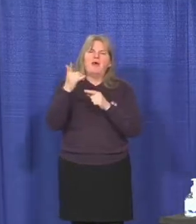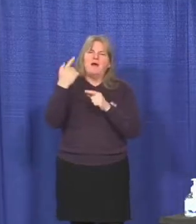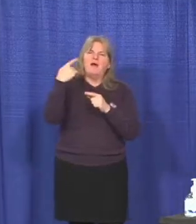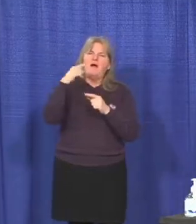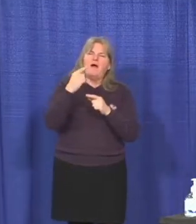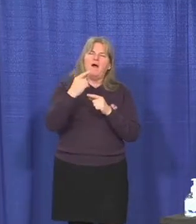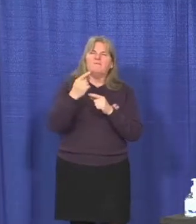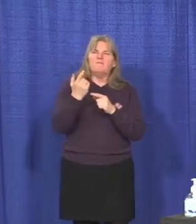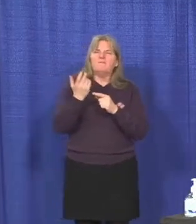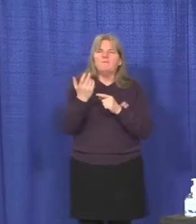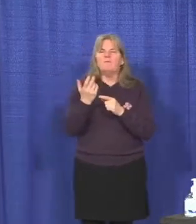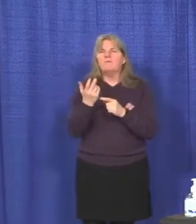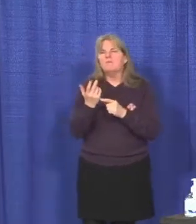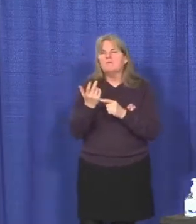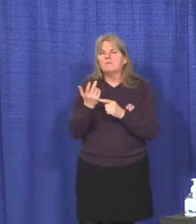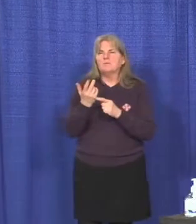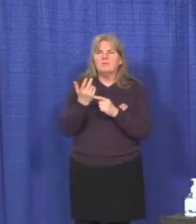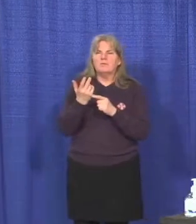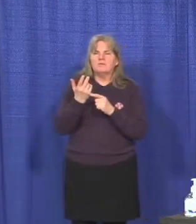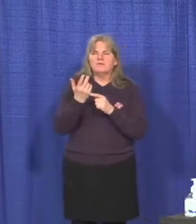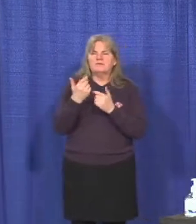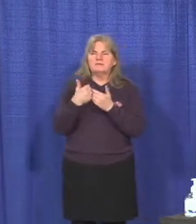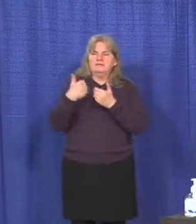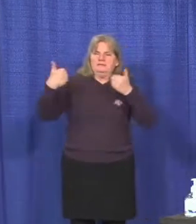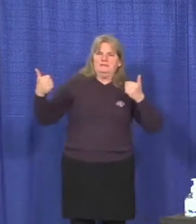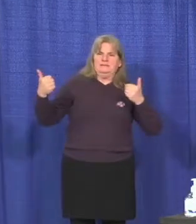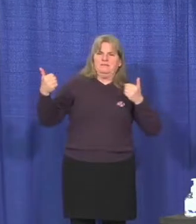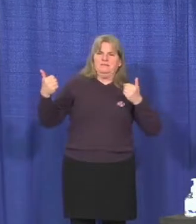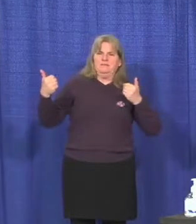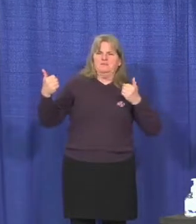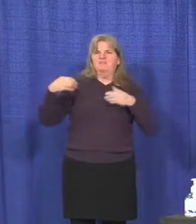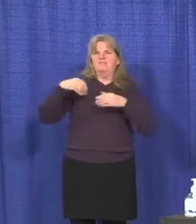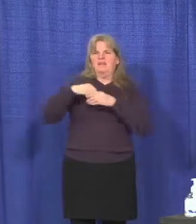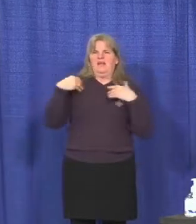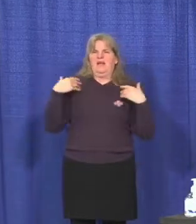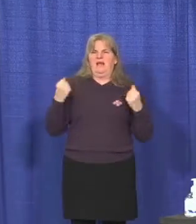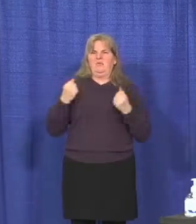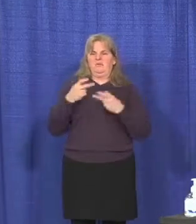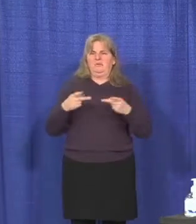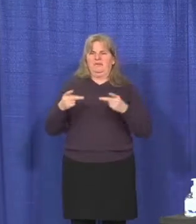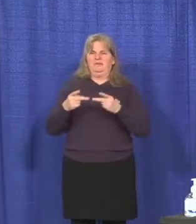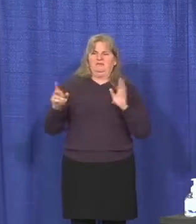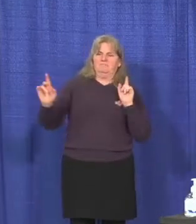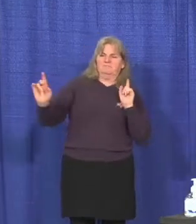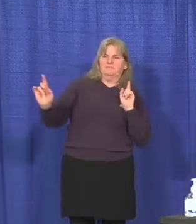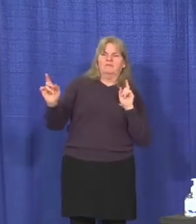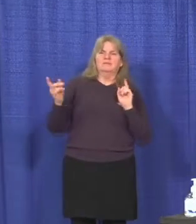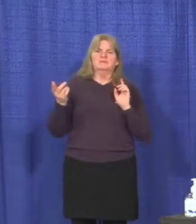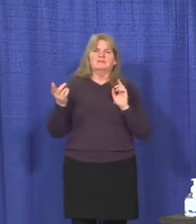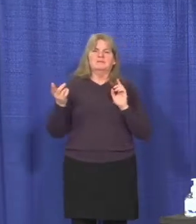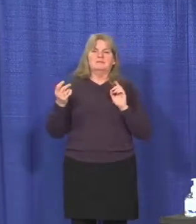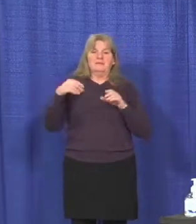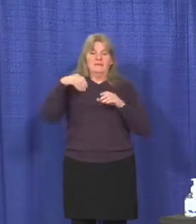facilitate the spacing required within medical clinics so to